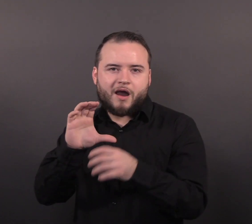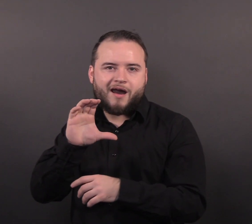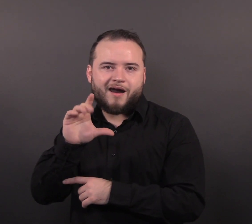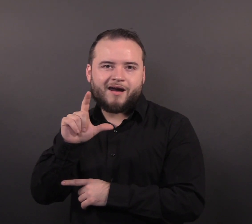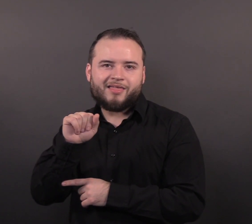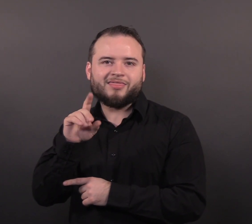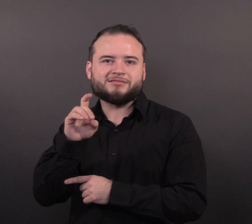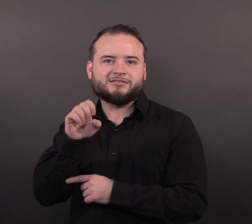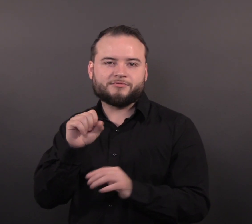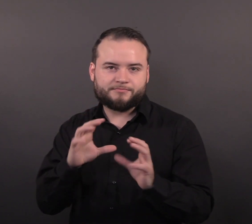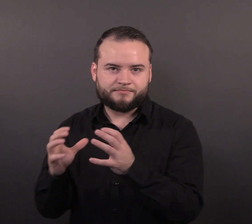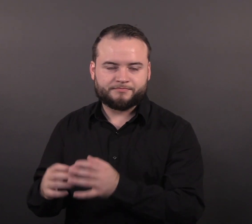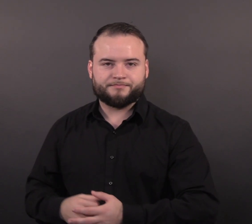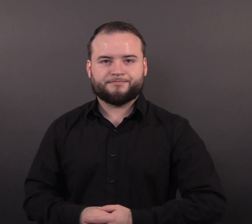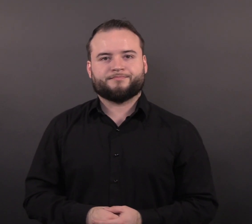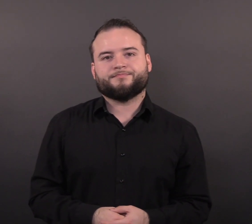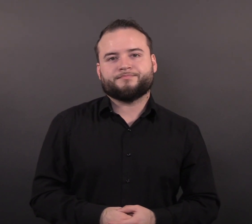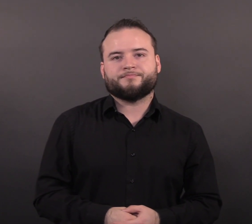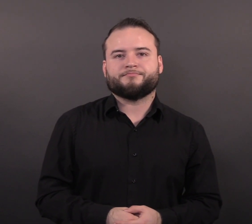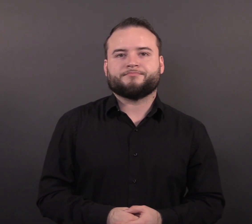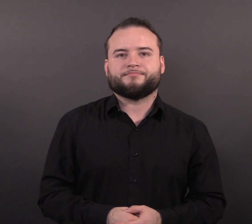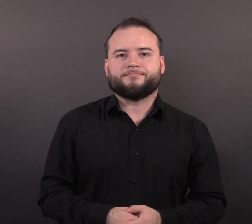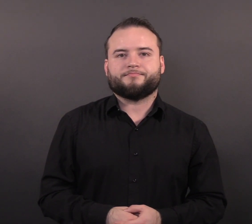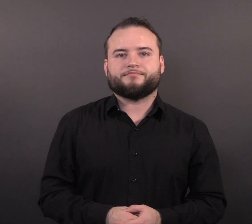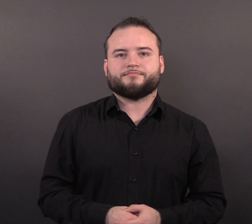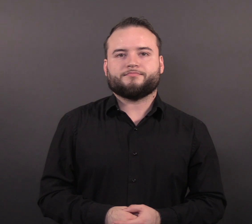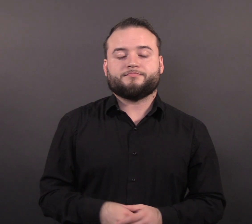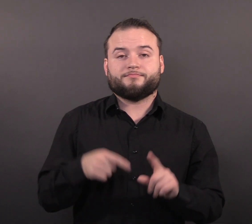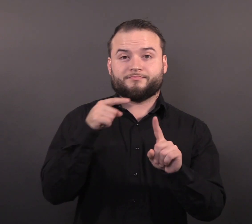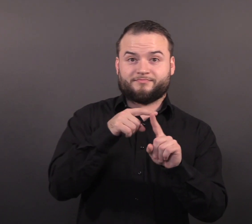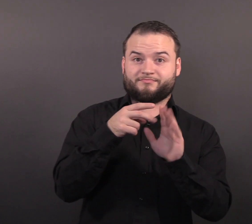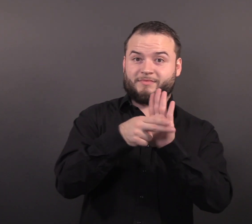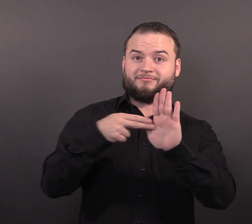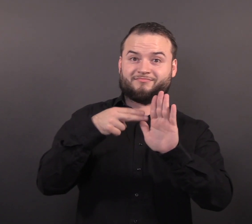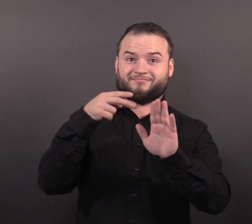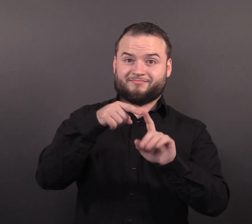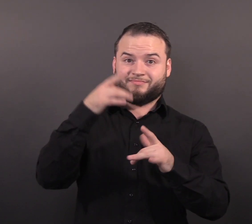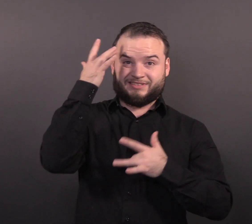Naming the disease: • Human monkeypox was given its name in